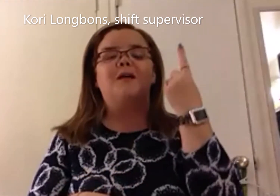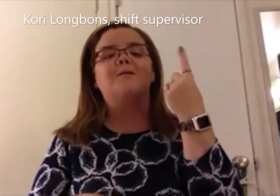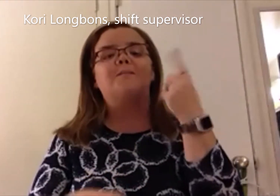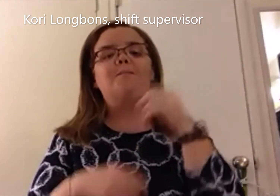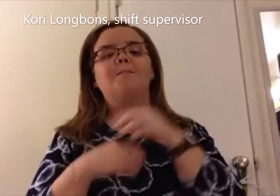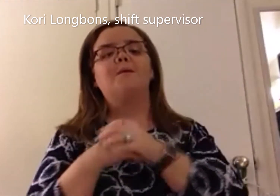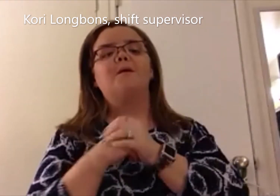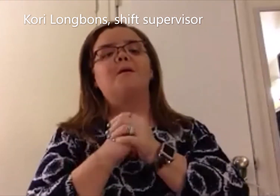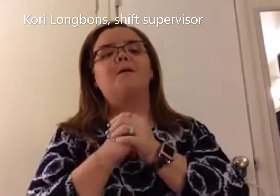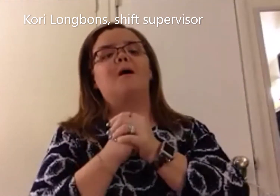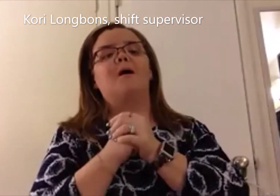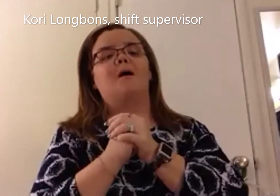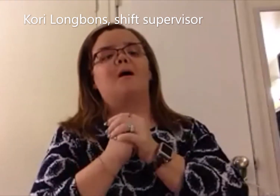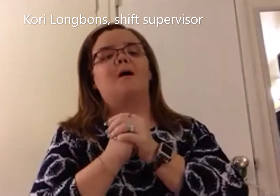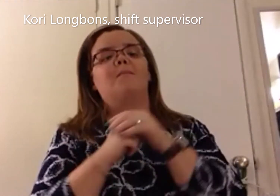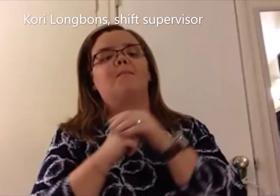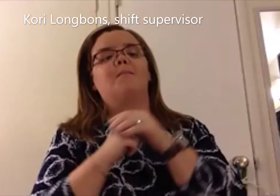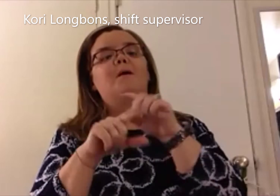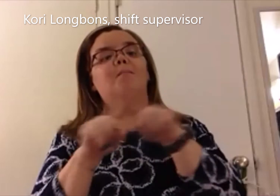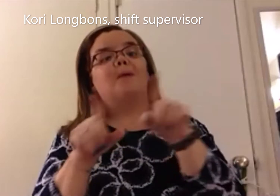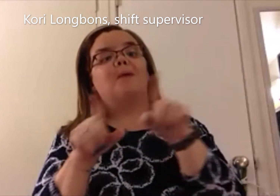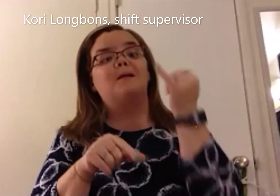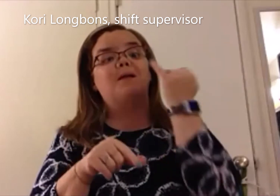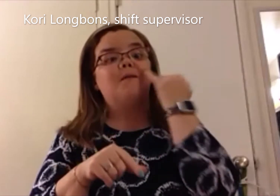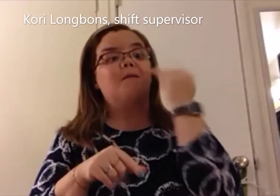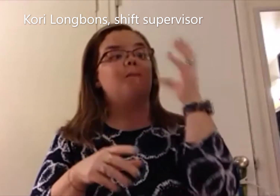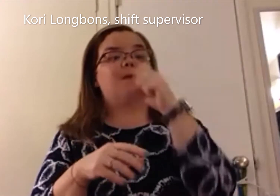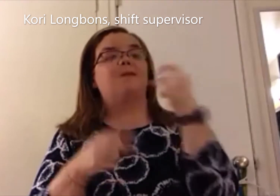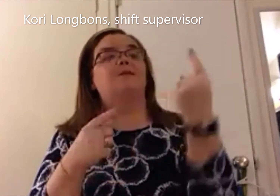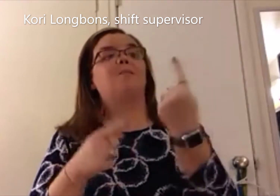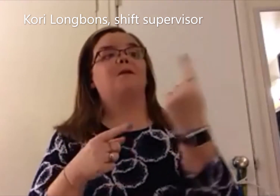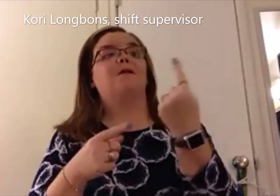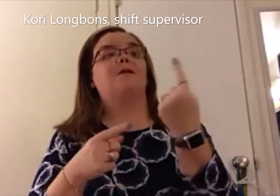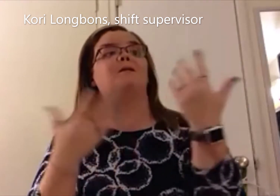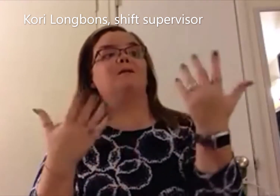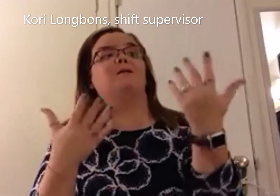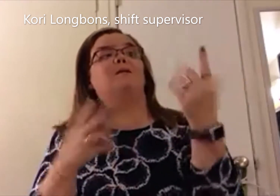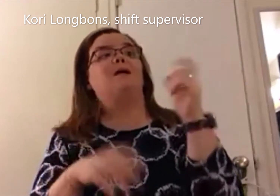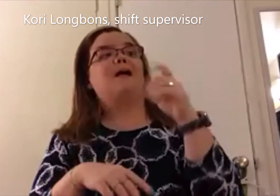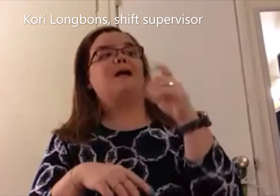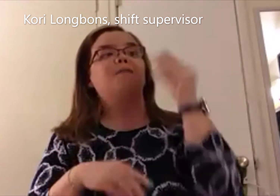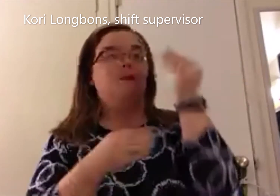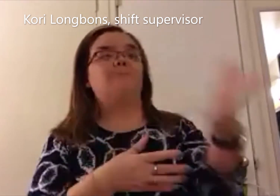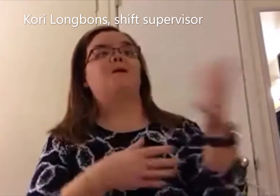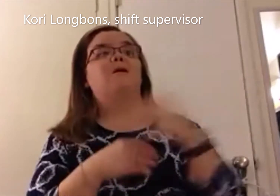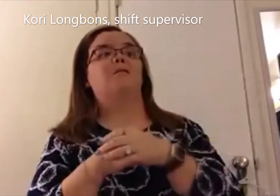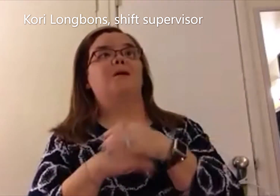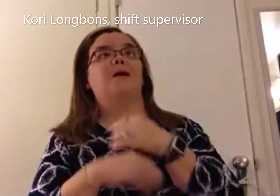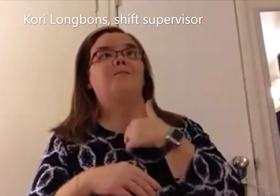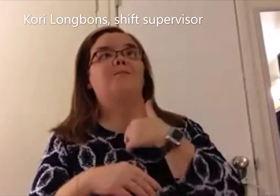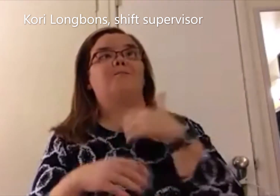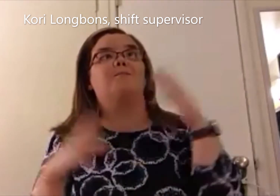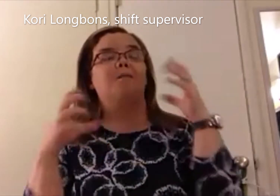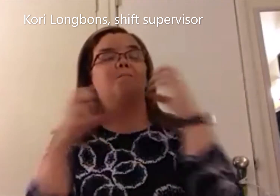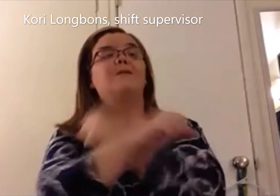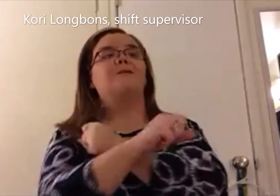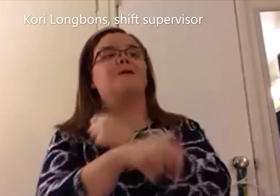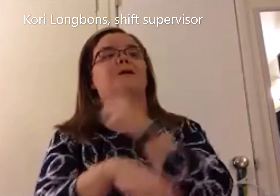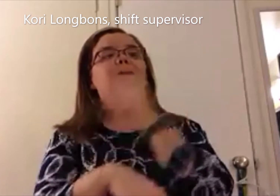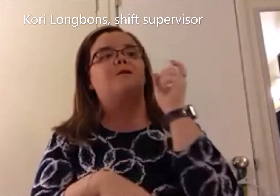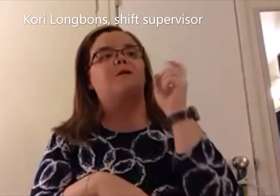but if i missed something i have to let them know i've i've missed it and you need to do